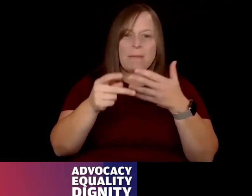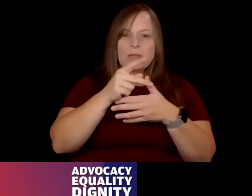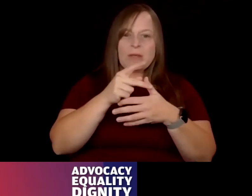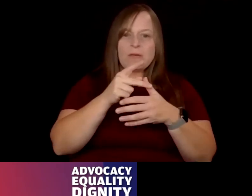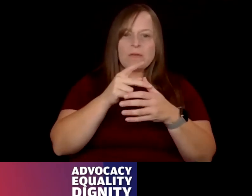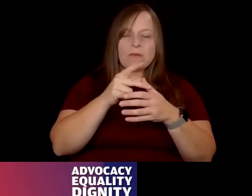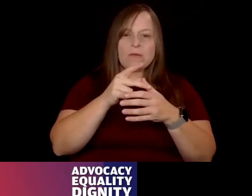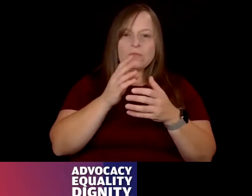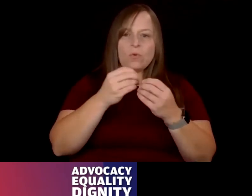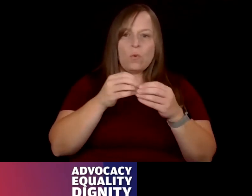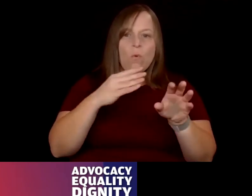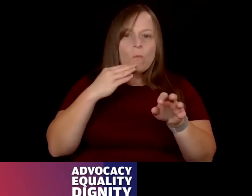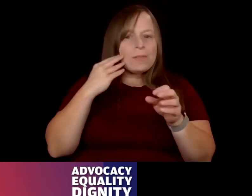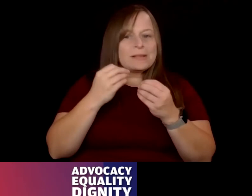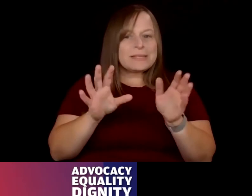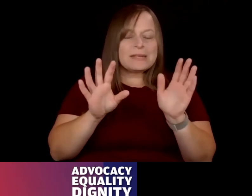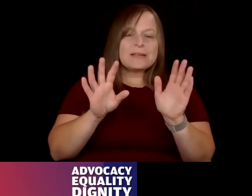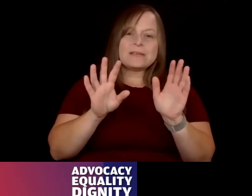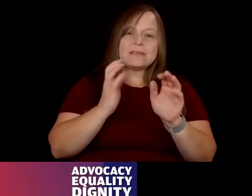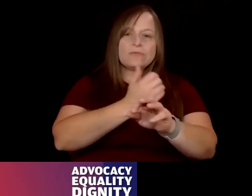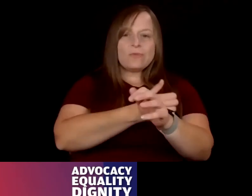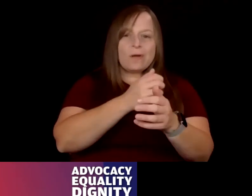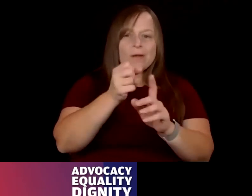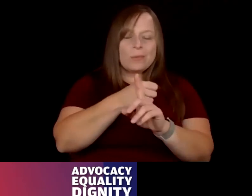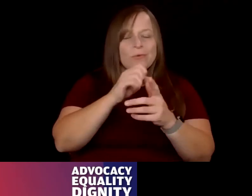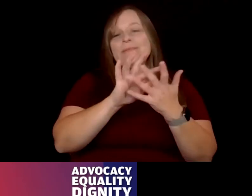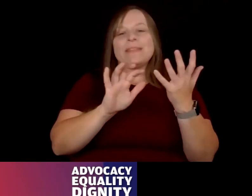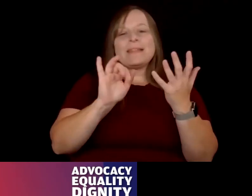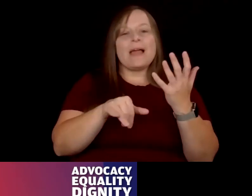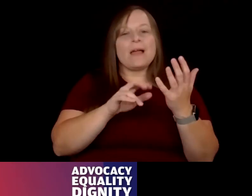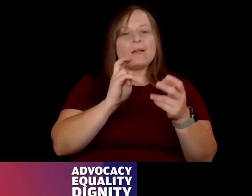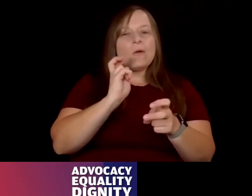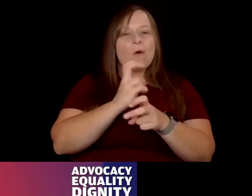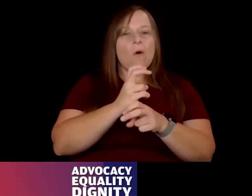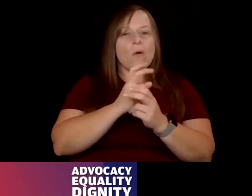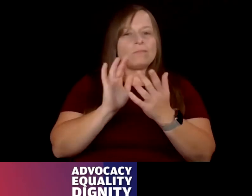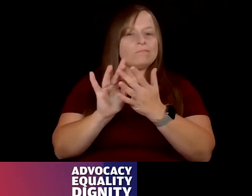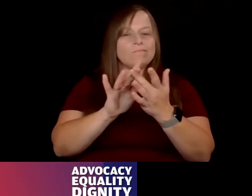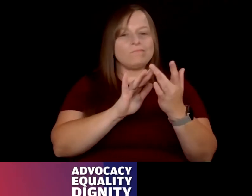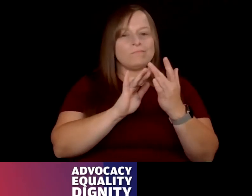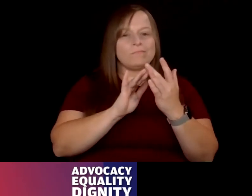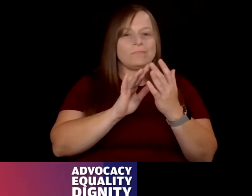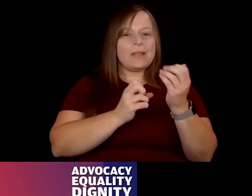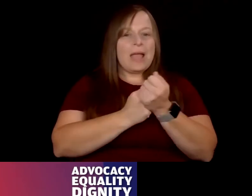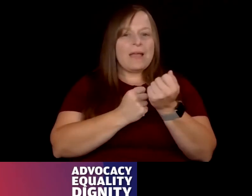vulnerable to homelessness and situations like that. So reaching out even to like advocates for the homeless or advocates for veterans